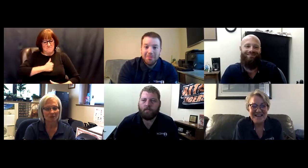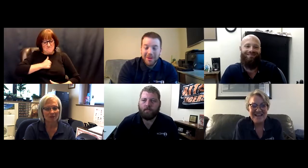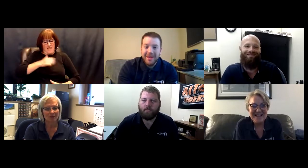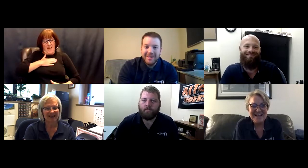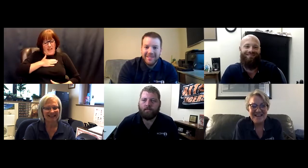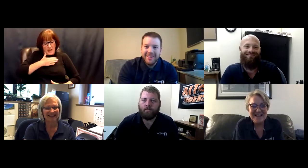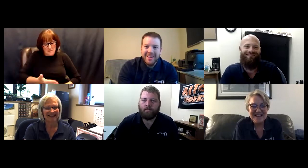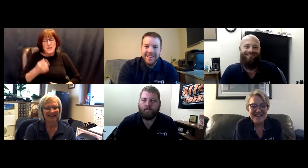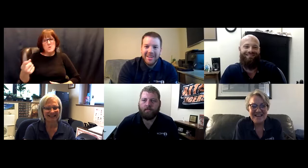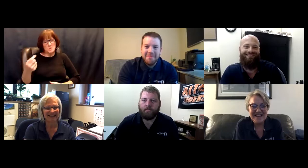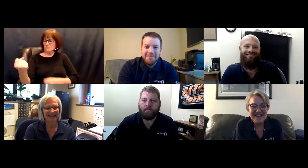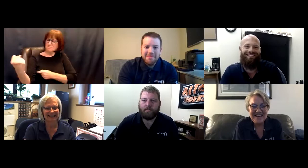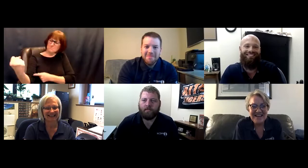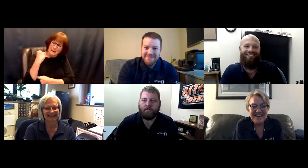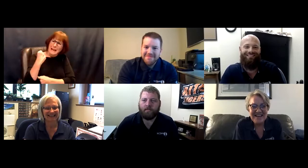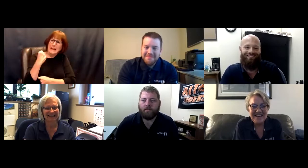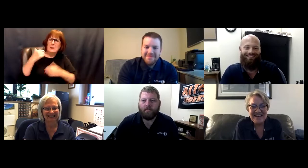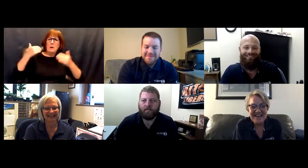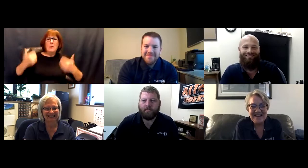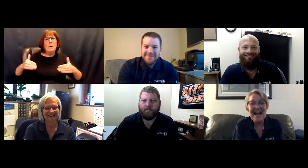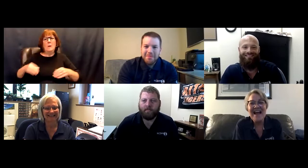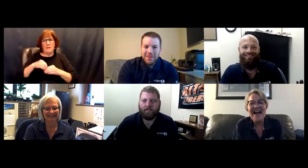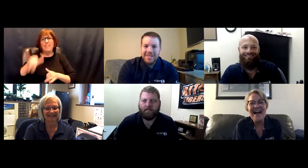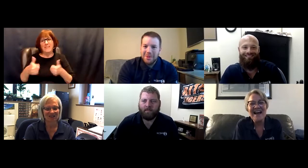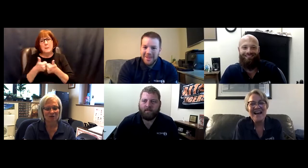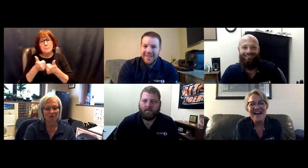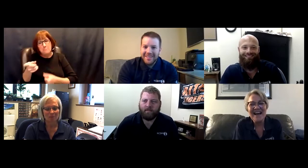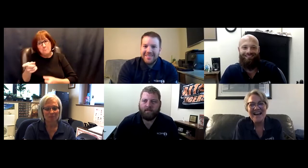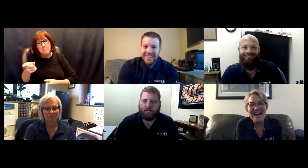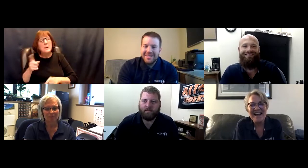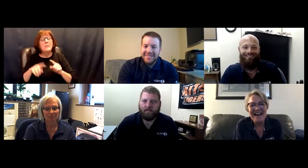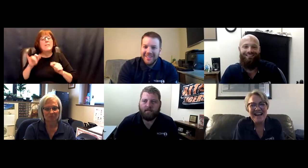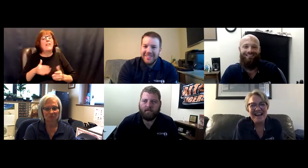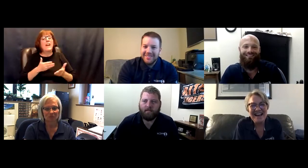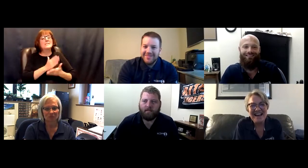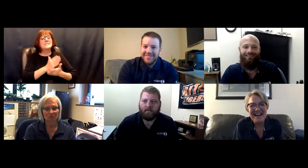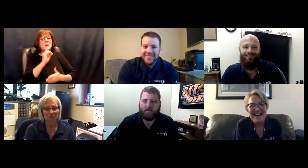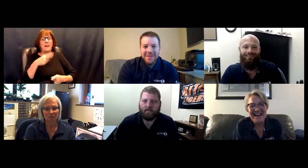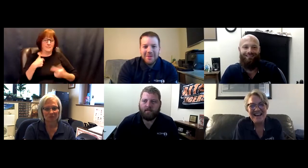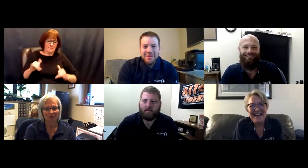pretty handedly in that game but that's okay because I still like you.